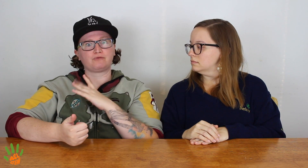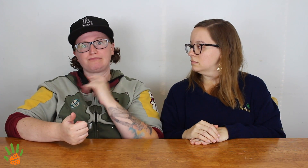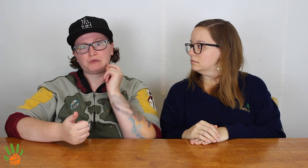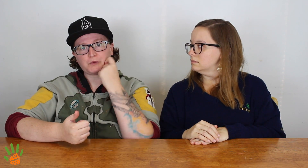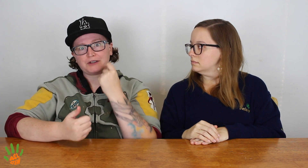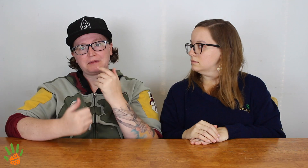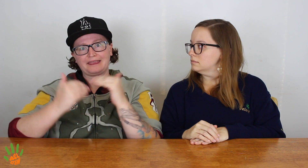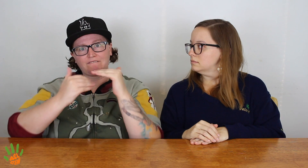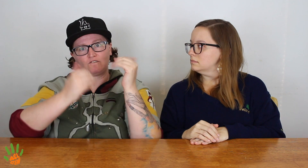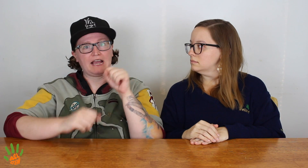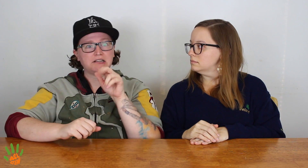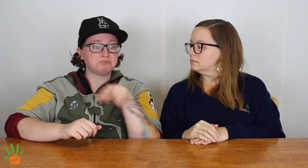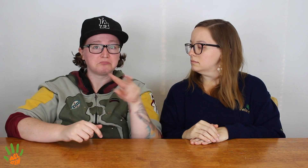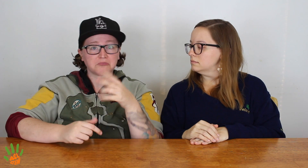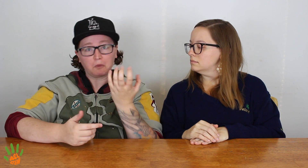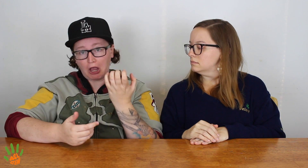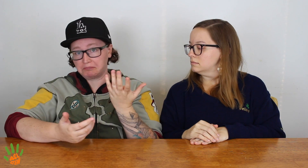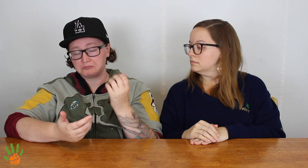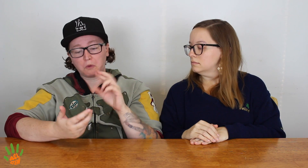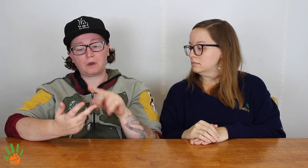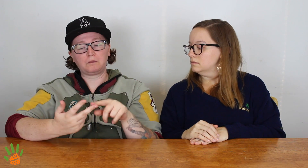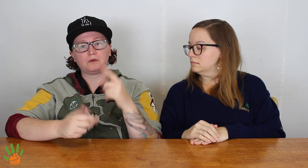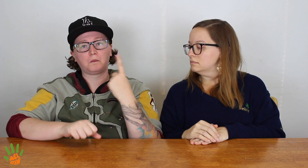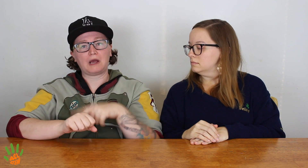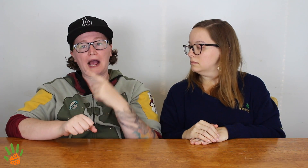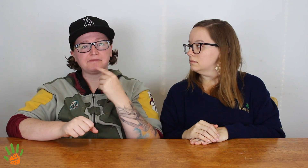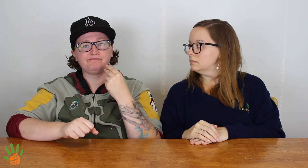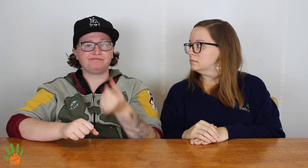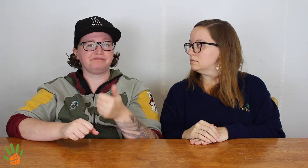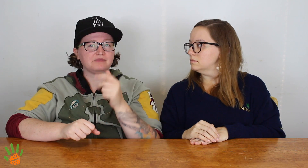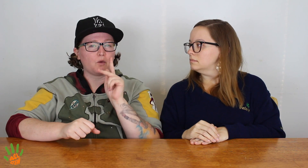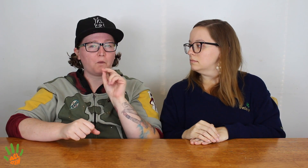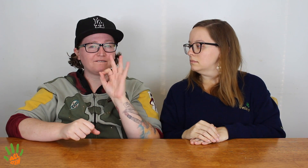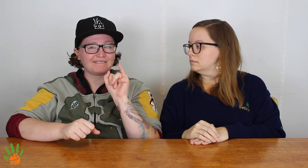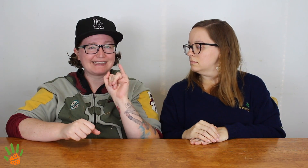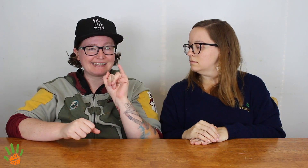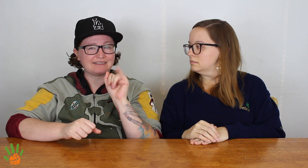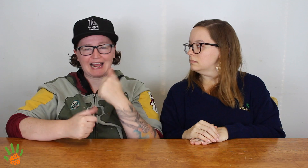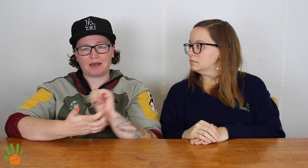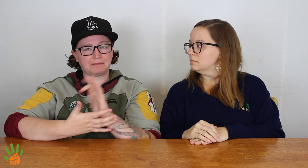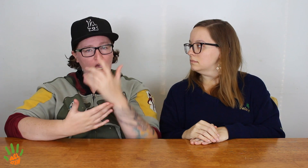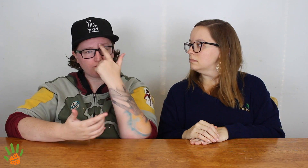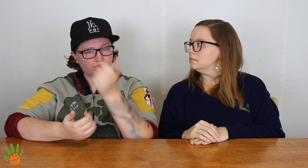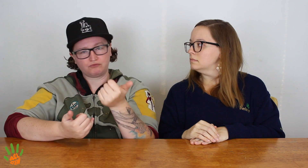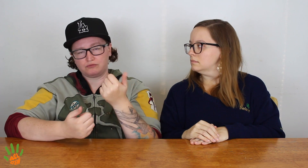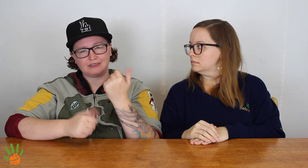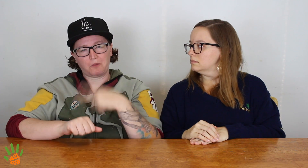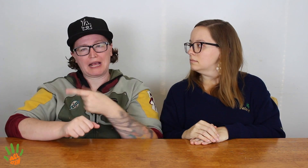cool perks at different levels if you'd like to. We also have a one-time donation through Ko-fi for any amount.